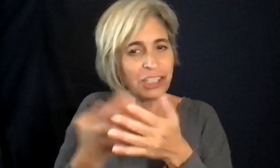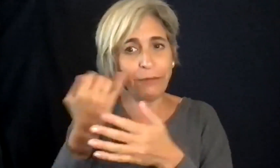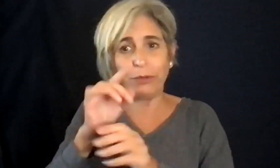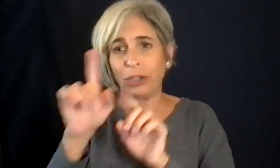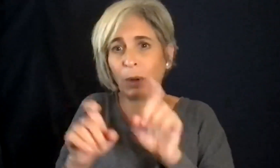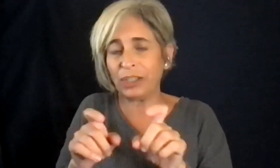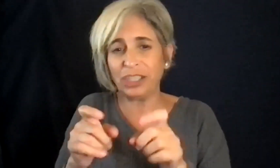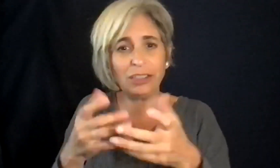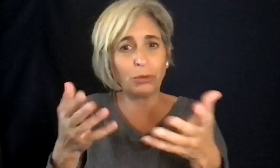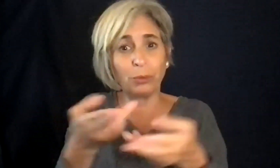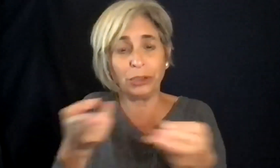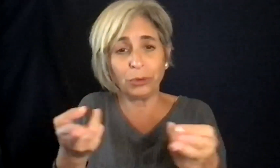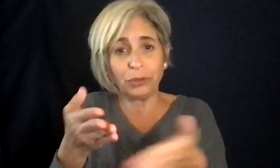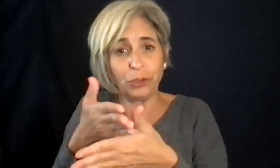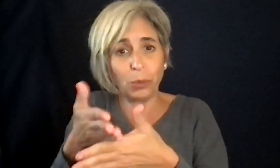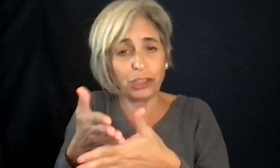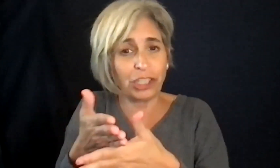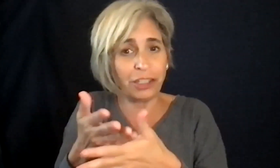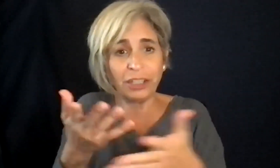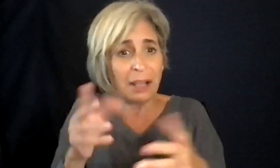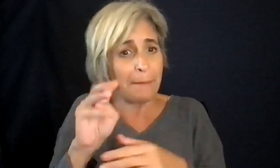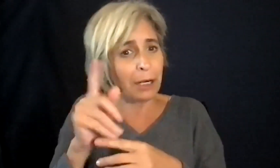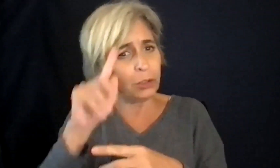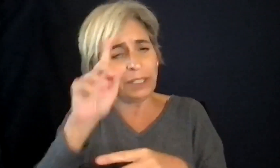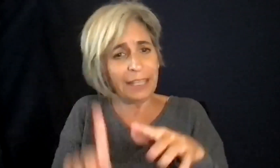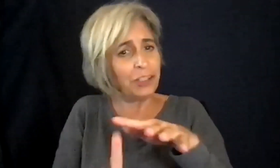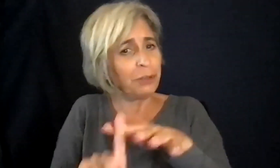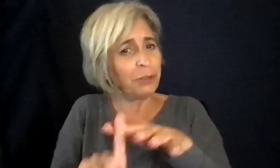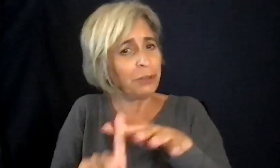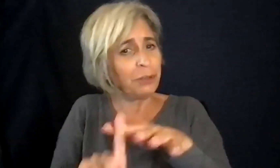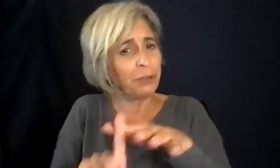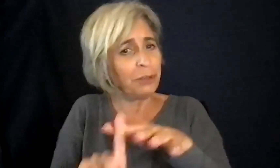If you have any questions or resources you want to share. Mark, you have anything on your